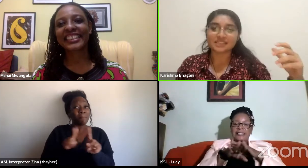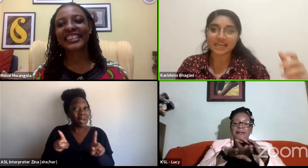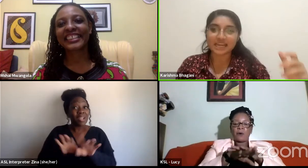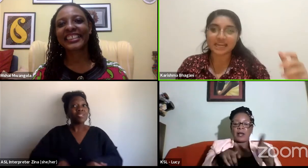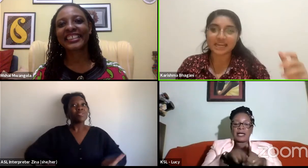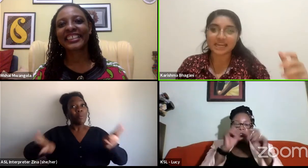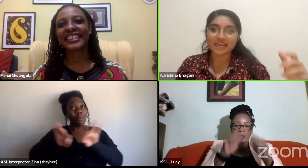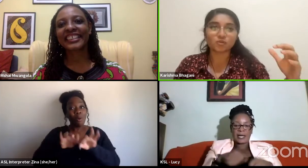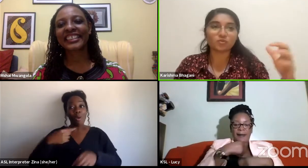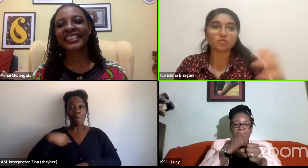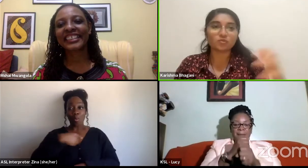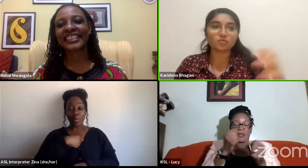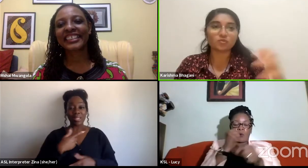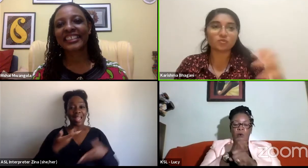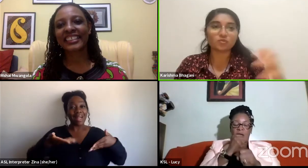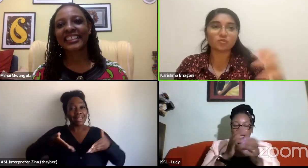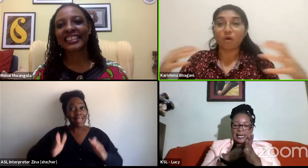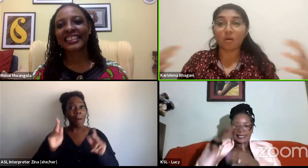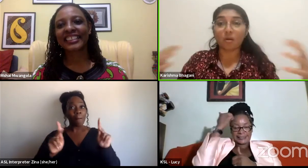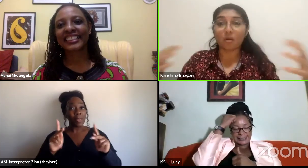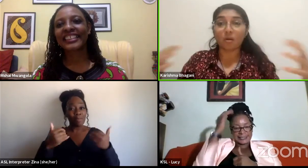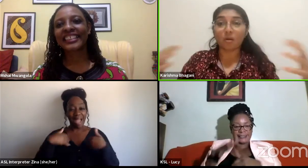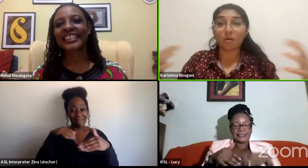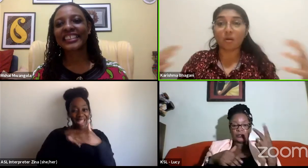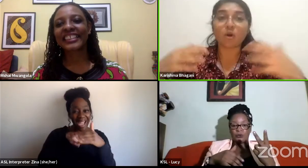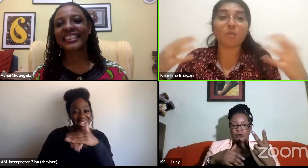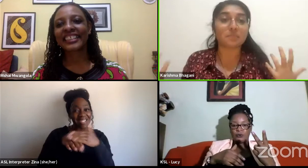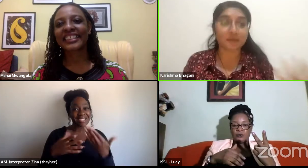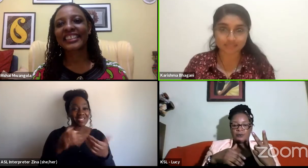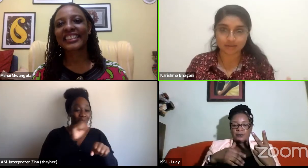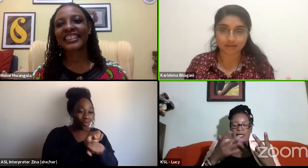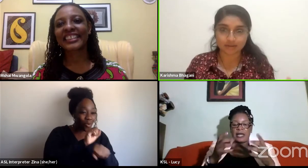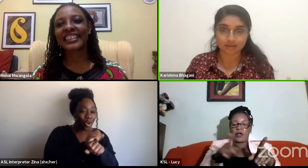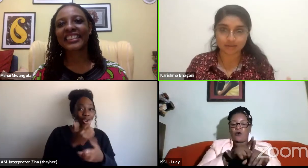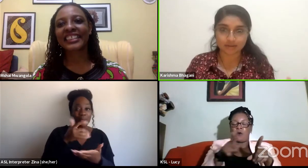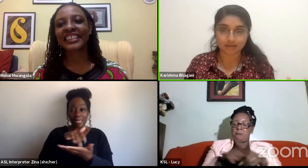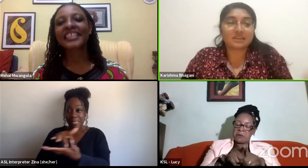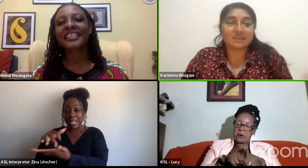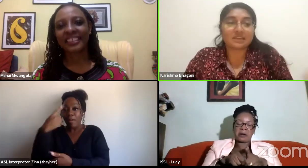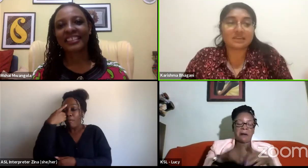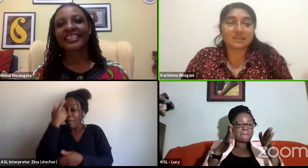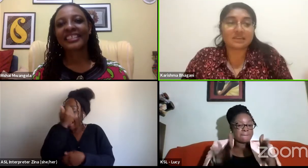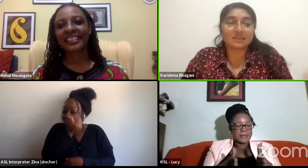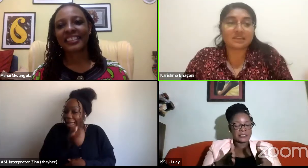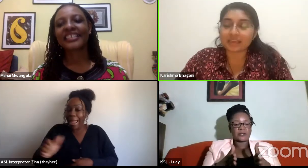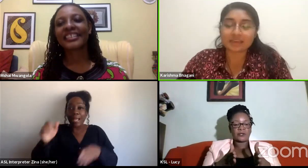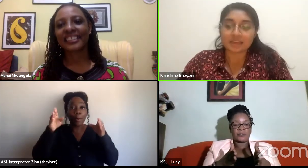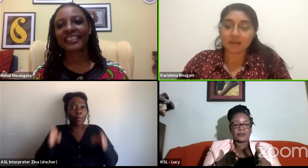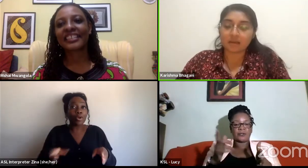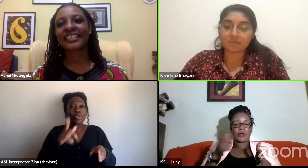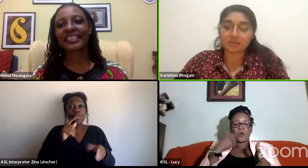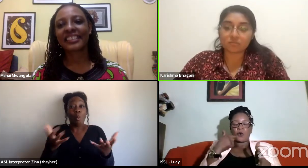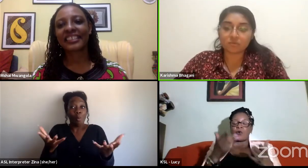and the study to any common practitioner or any common person who is just here to make meaning,